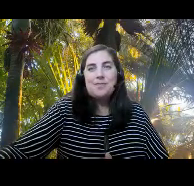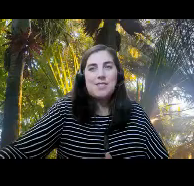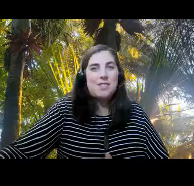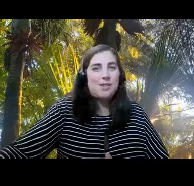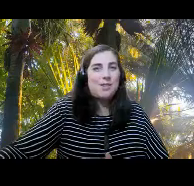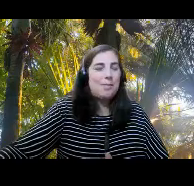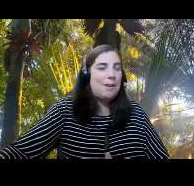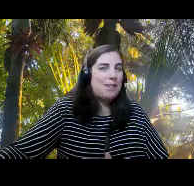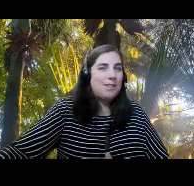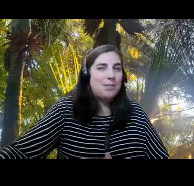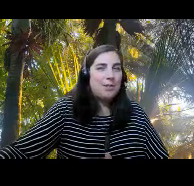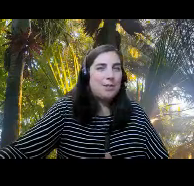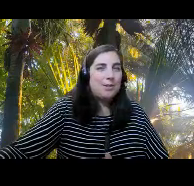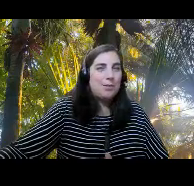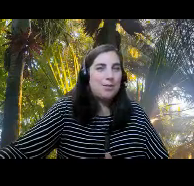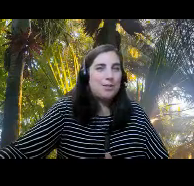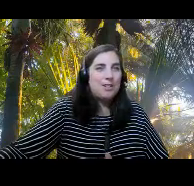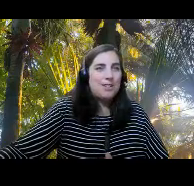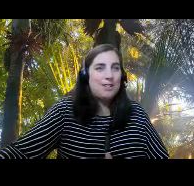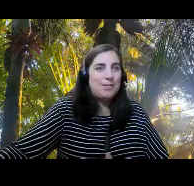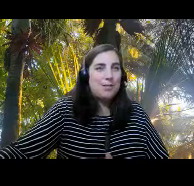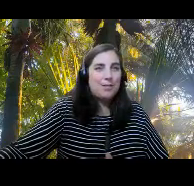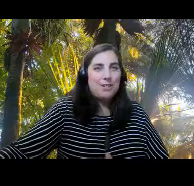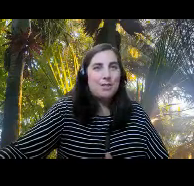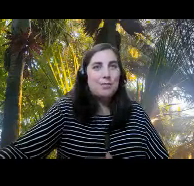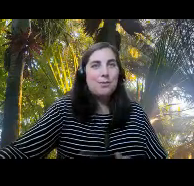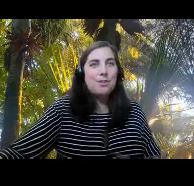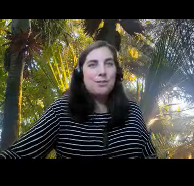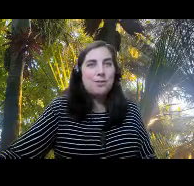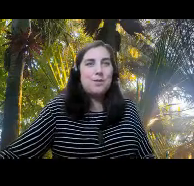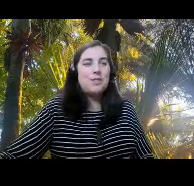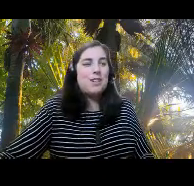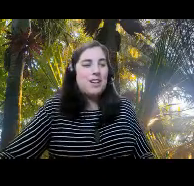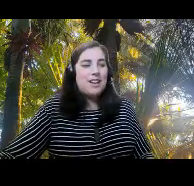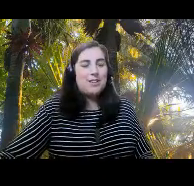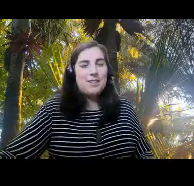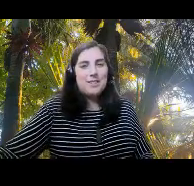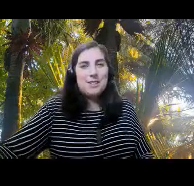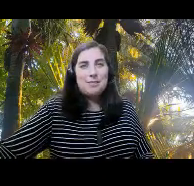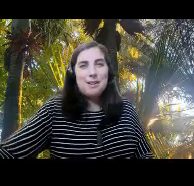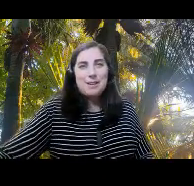So there may be some local opportunities if you need support for increasing the